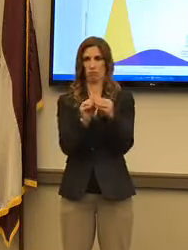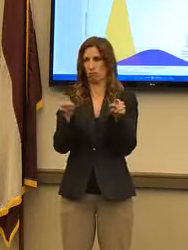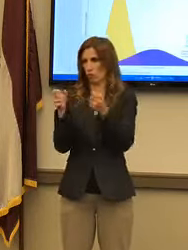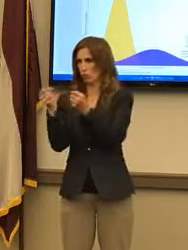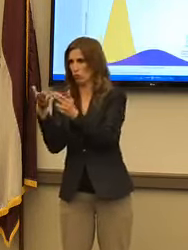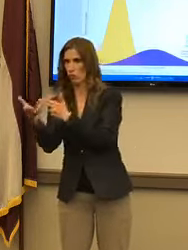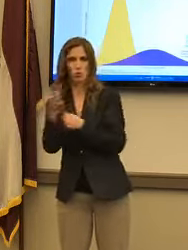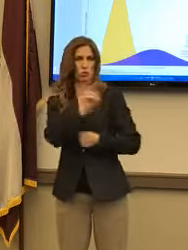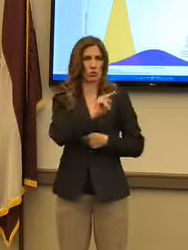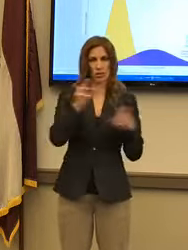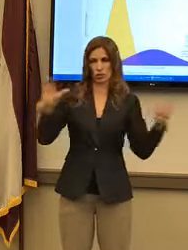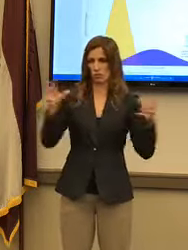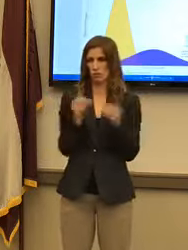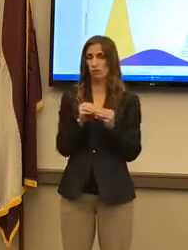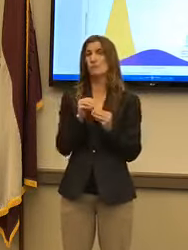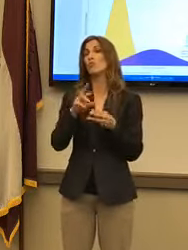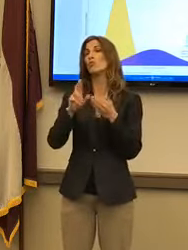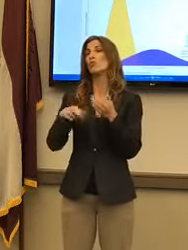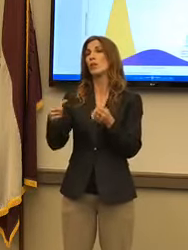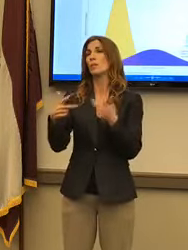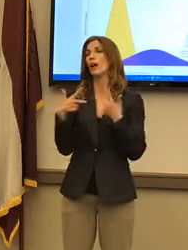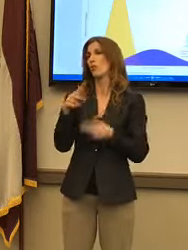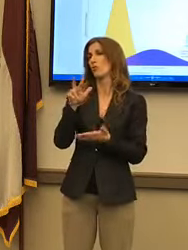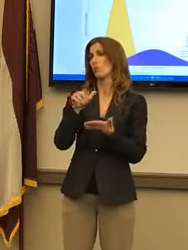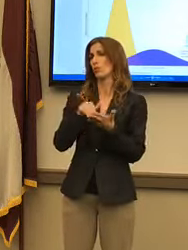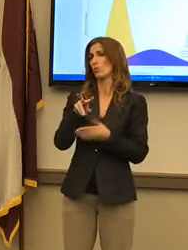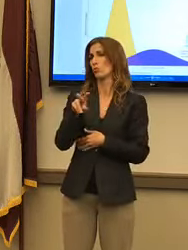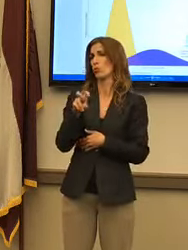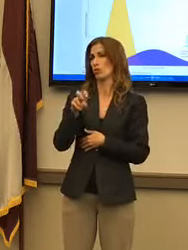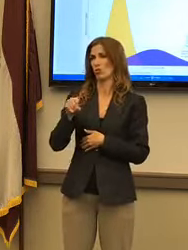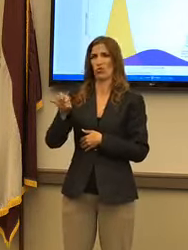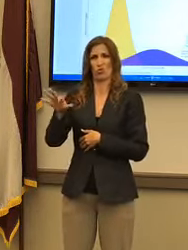results on three thousand two hundred and three individuals which represents